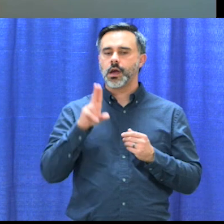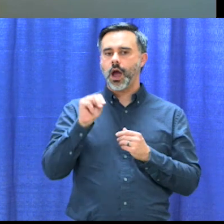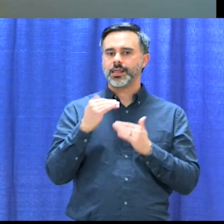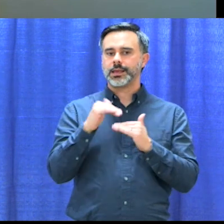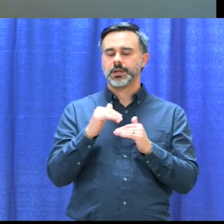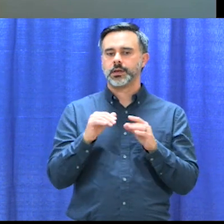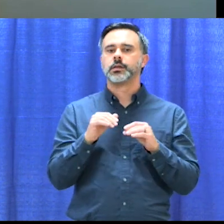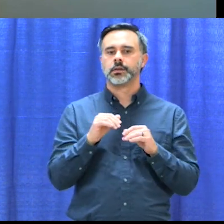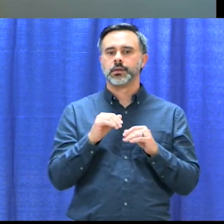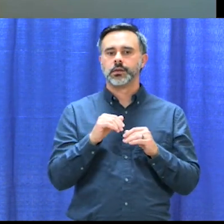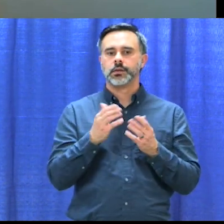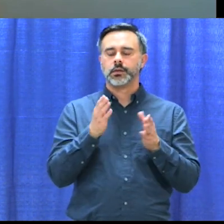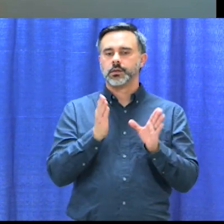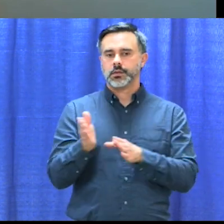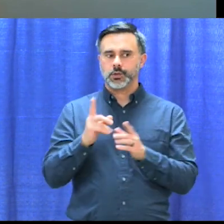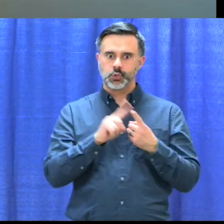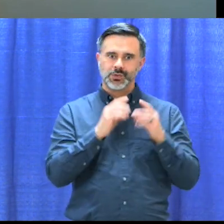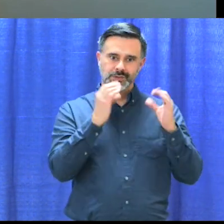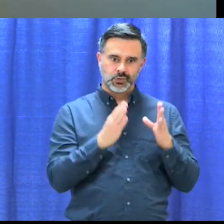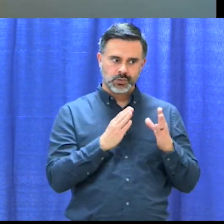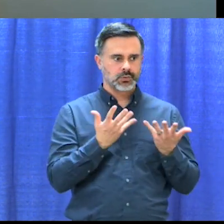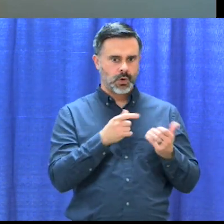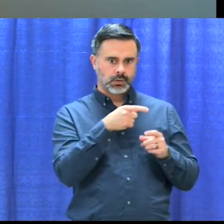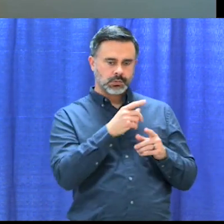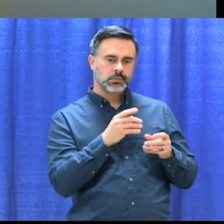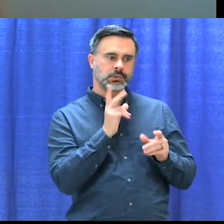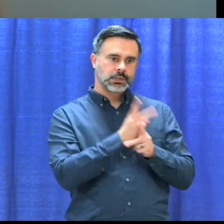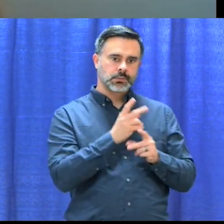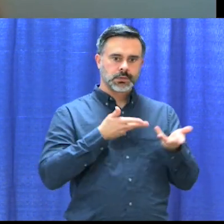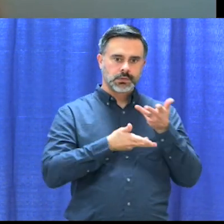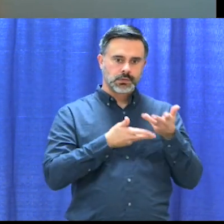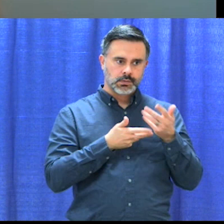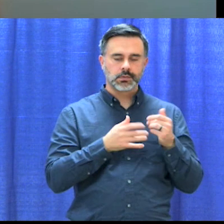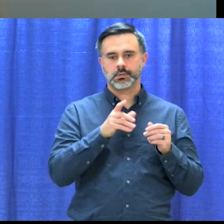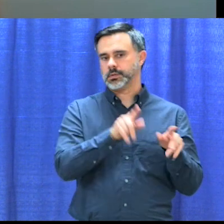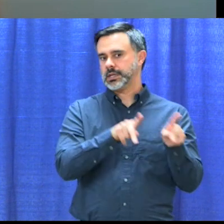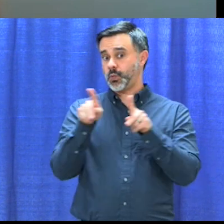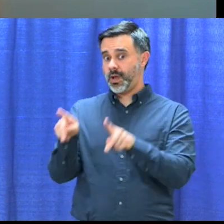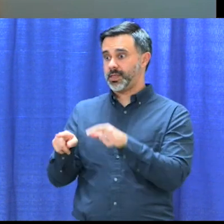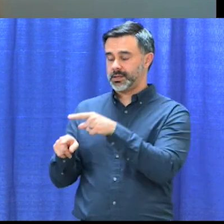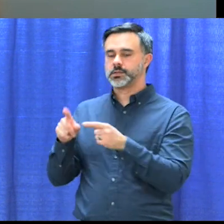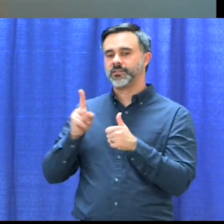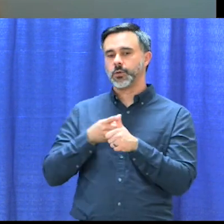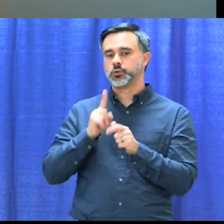who are keeping our students engaged in learning as well as to some of our other first responders.